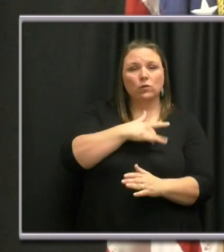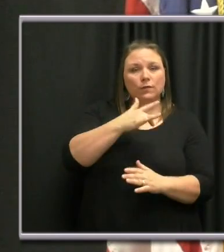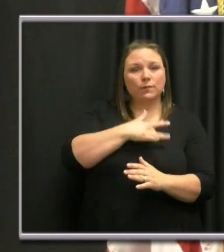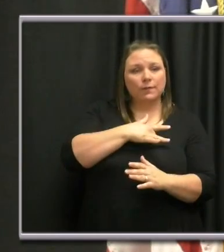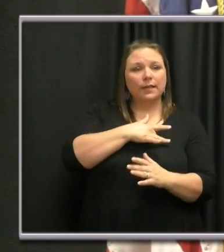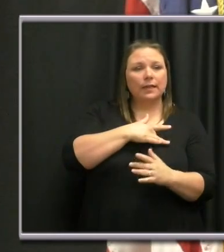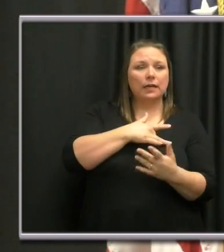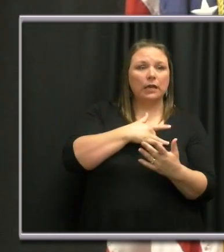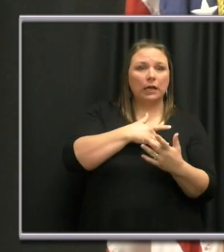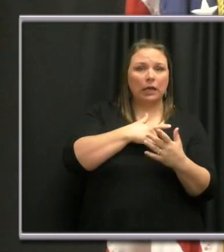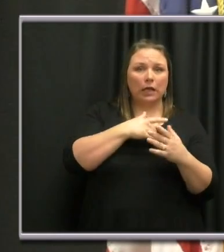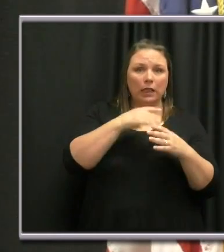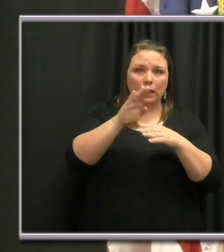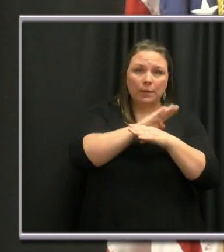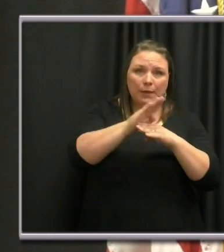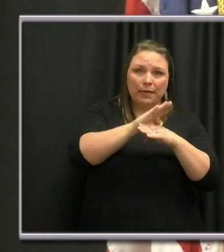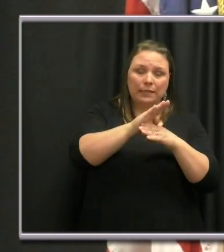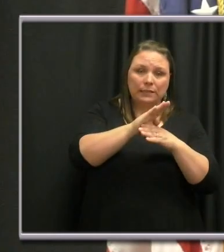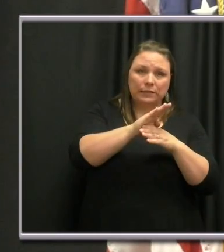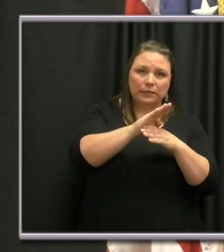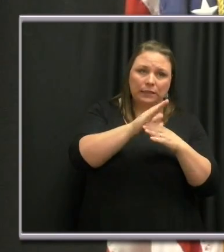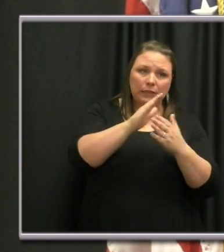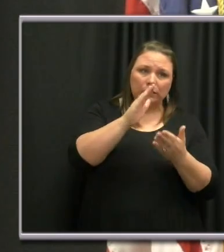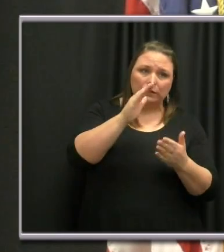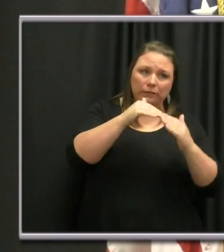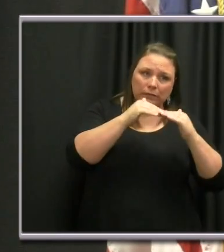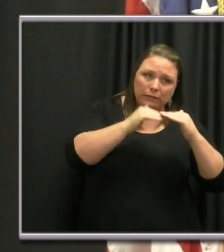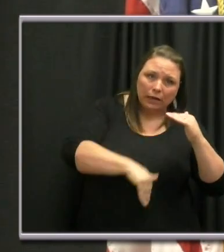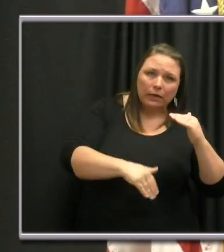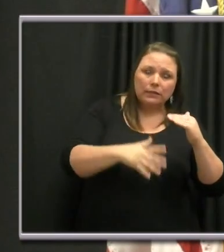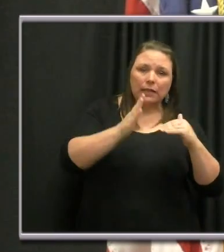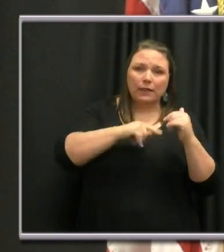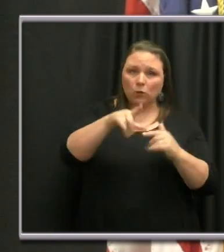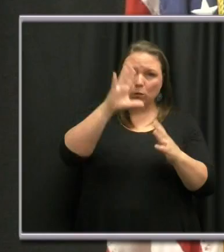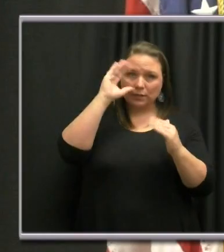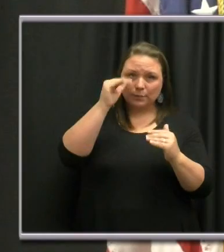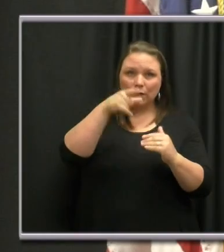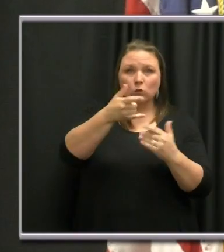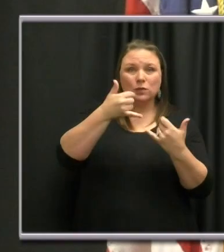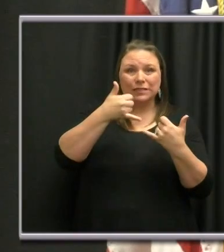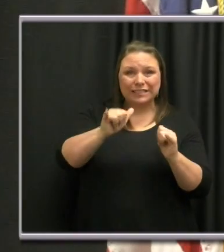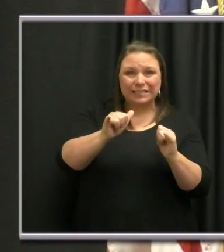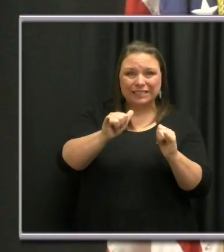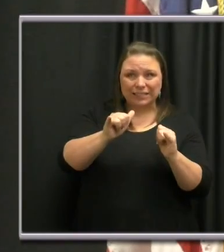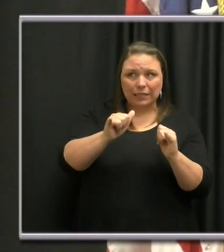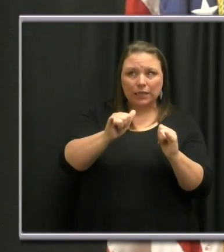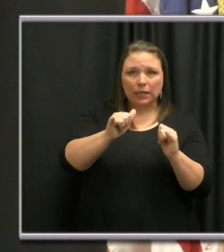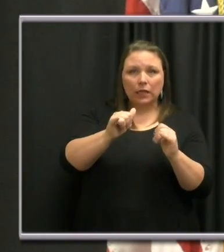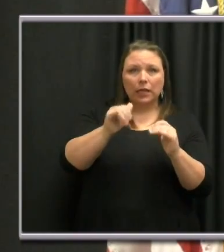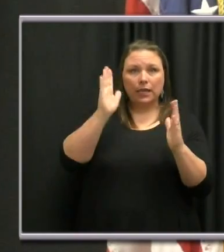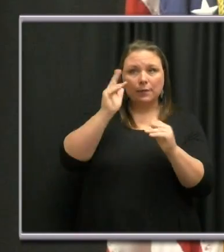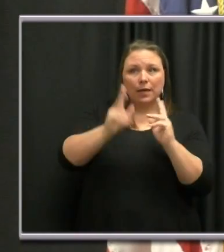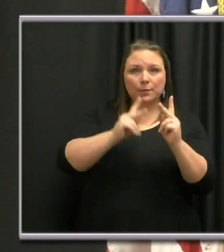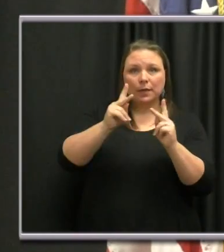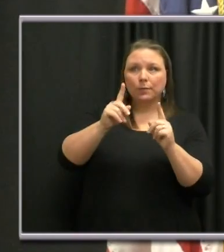LESS BUSY THAN YOU ALL MIGHT HAVE EXPECTED AND I AND I DO WANT YOU ALL TO MAKE THIS CLEAR